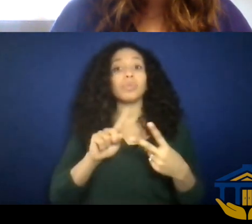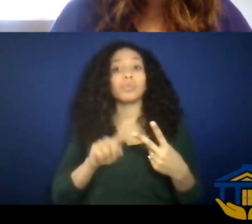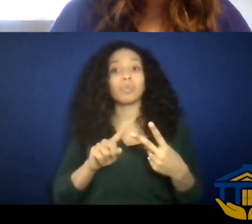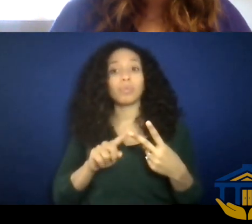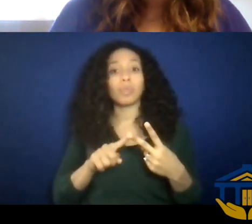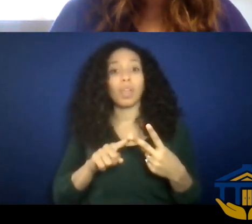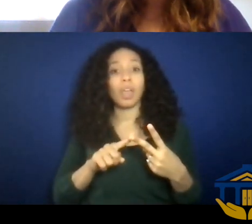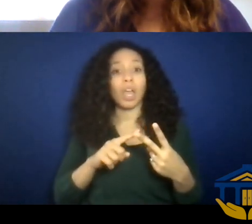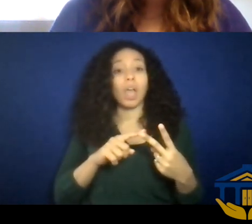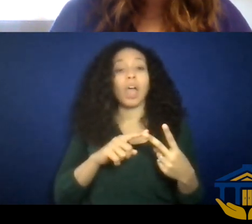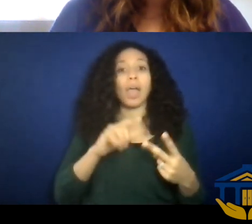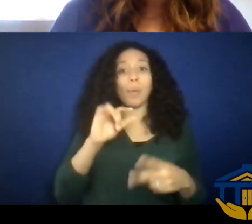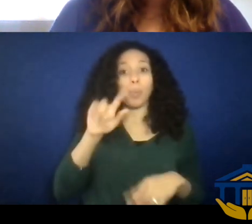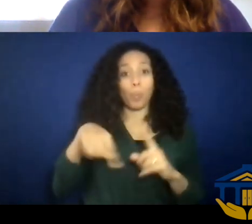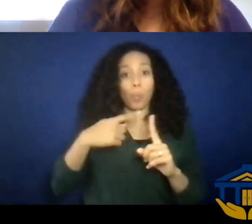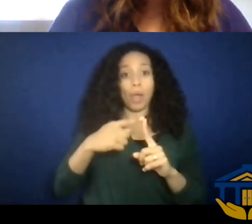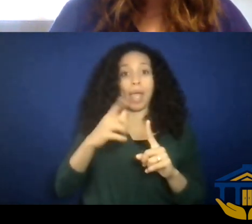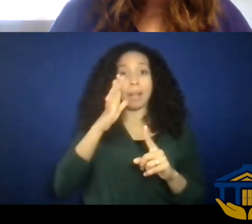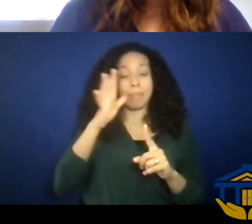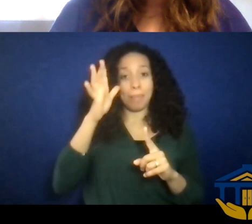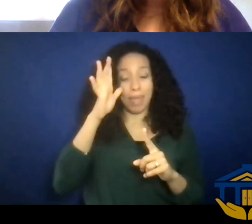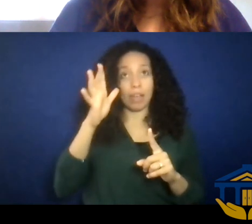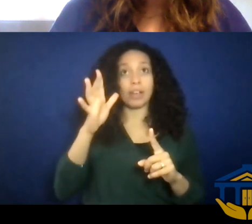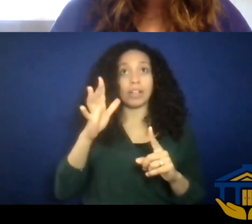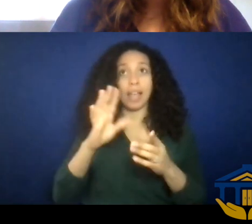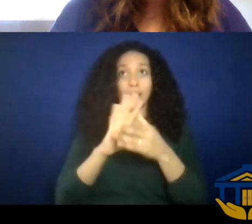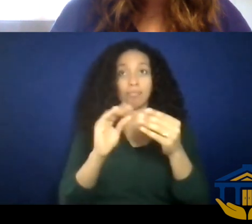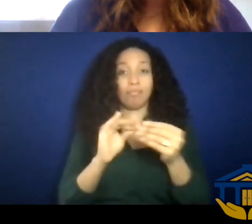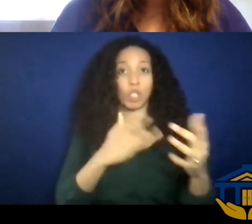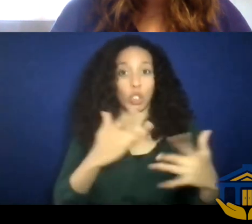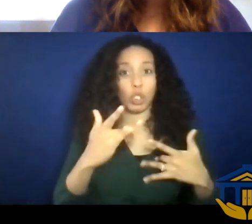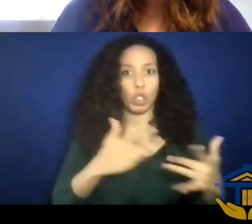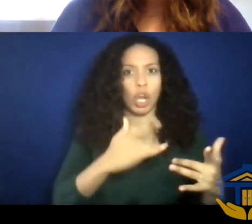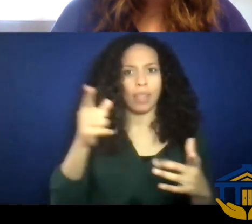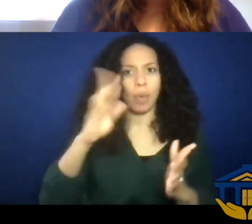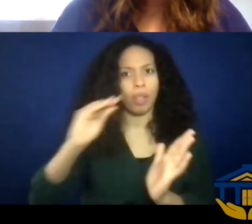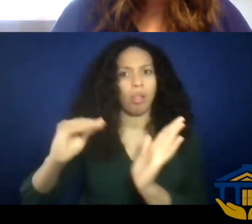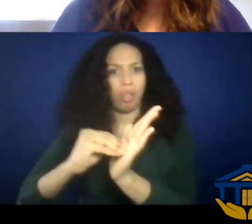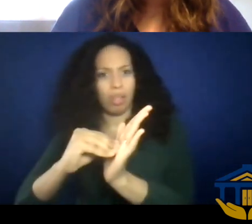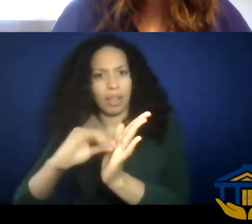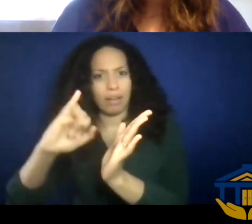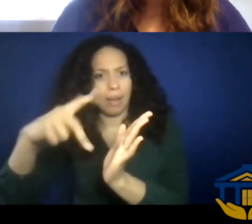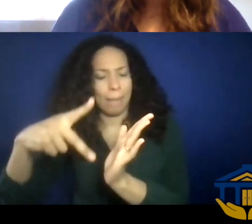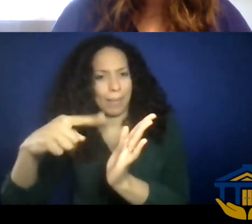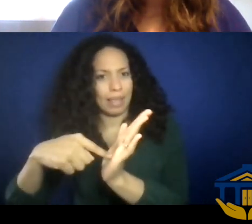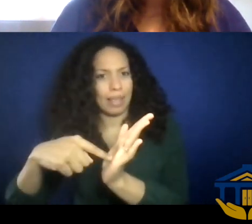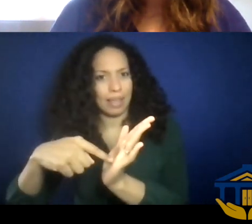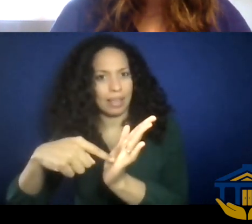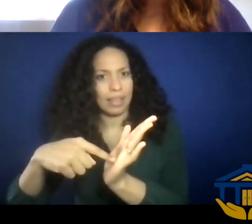as you write them. And it's really the place in the IEP where the parents get to put in